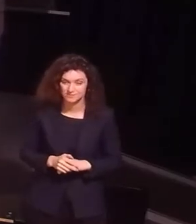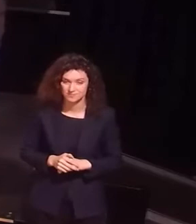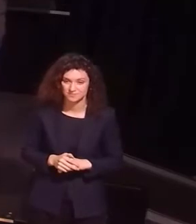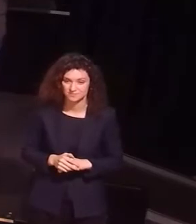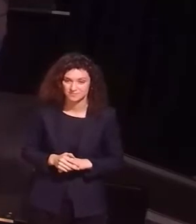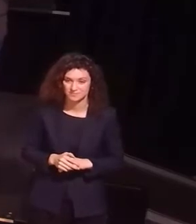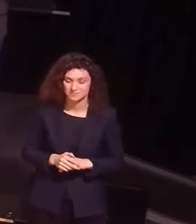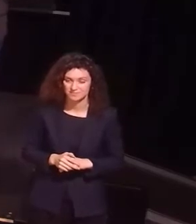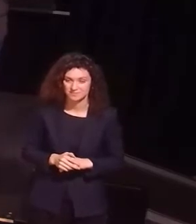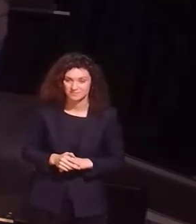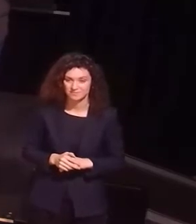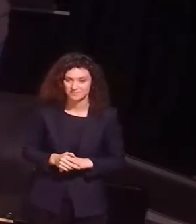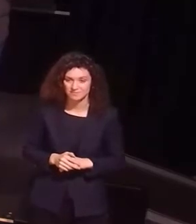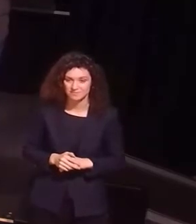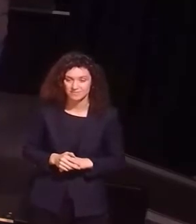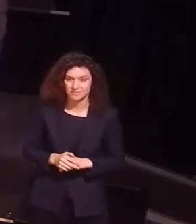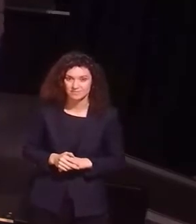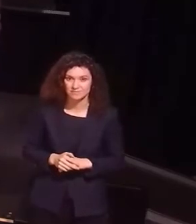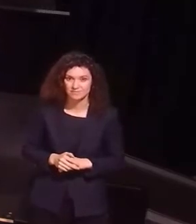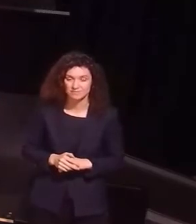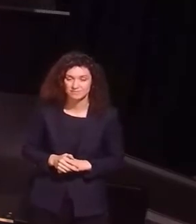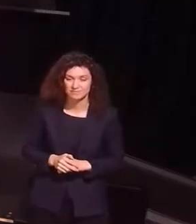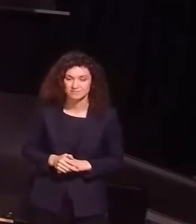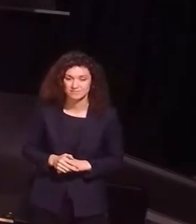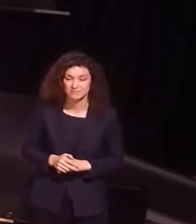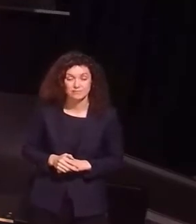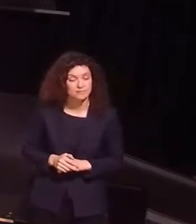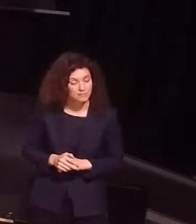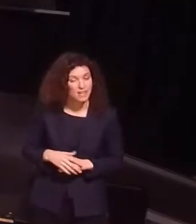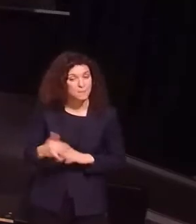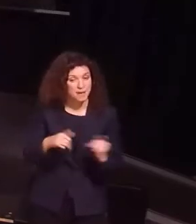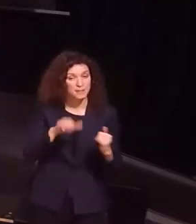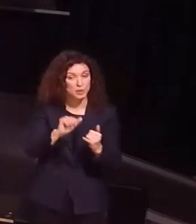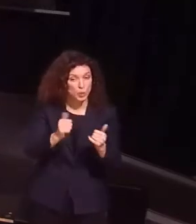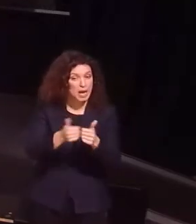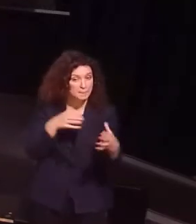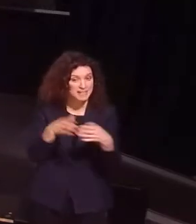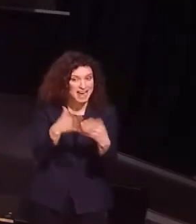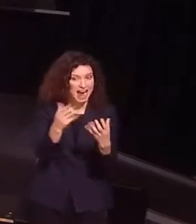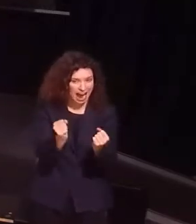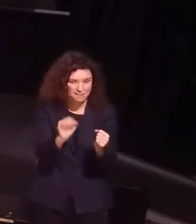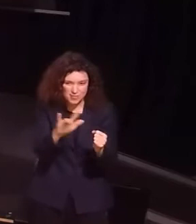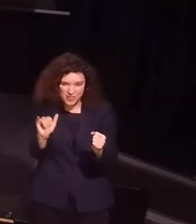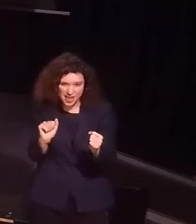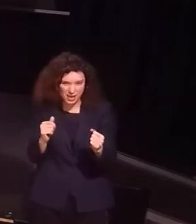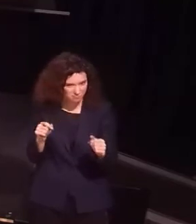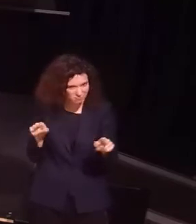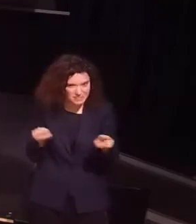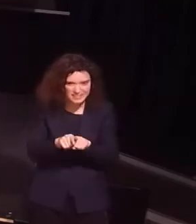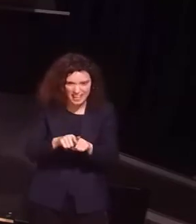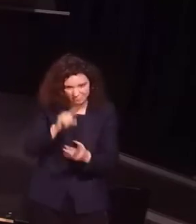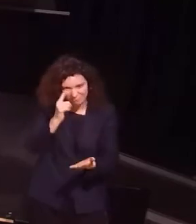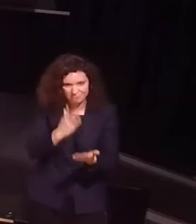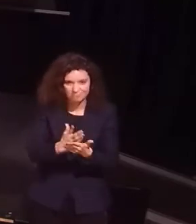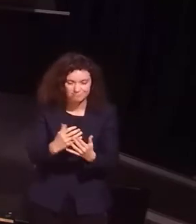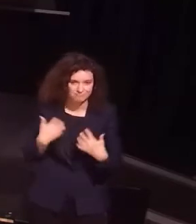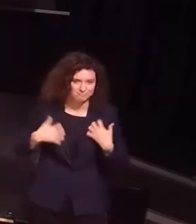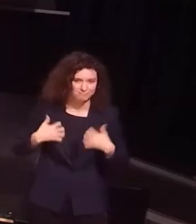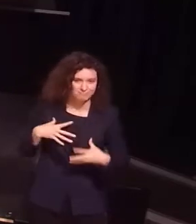There may be existing allies you aren't familiar with in your organisation, organisation, or individuals who are allies